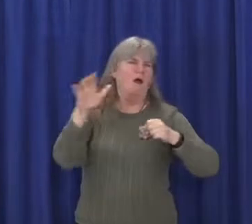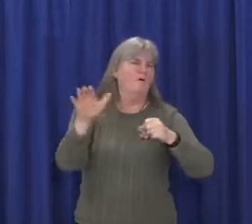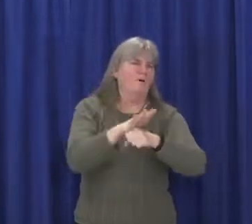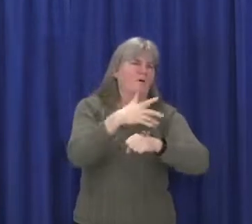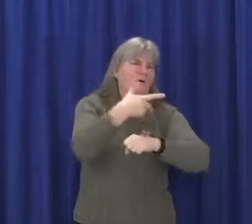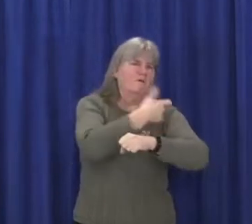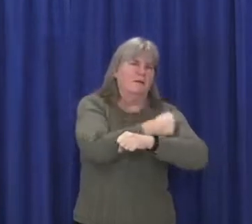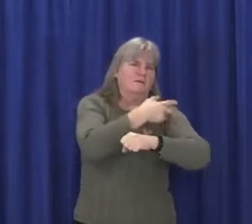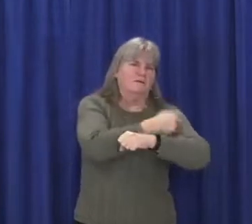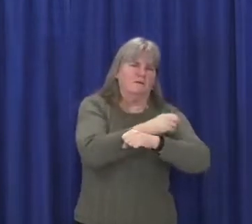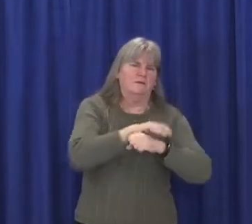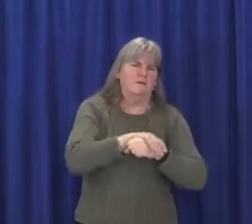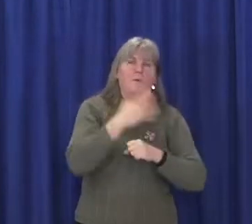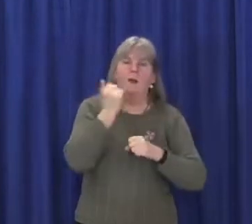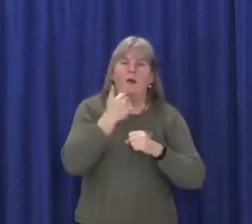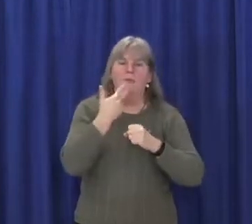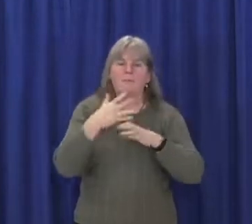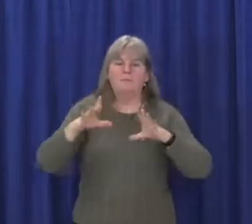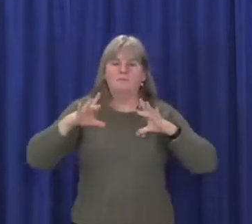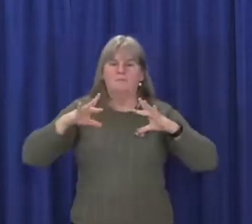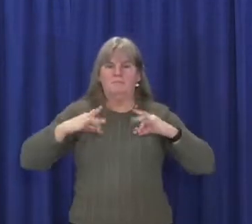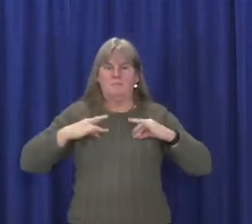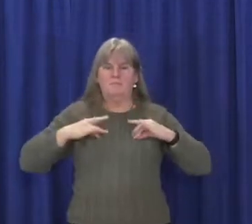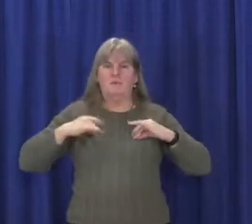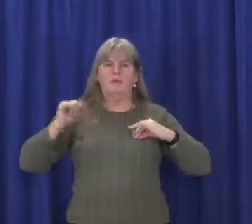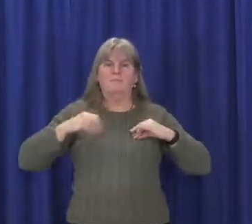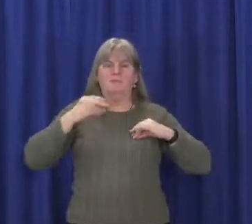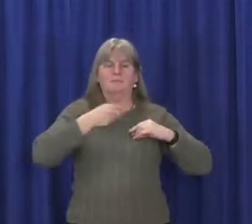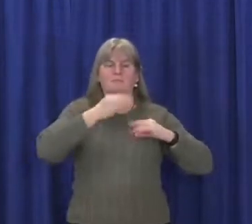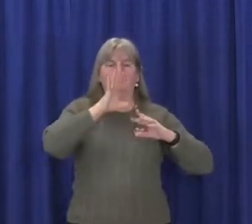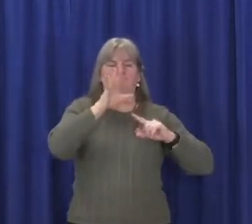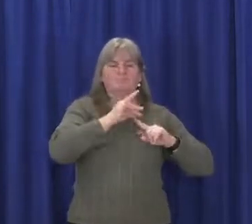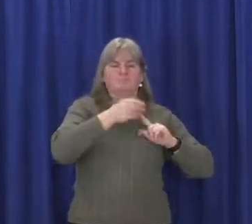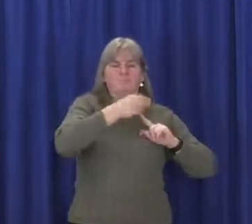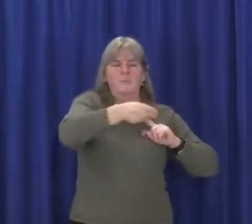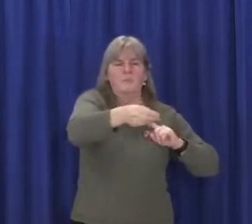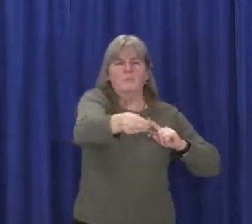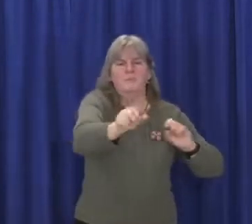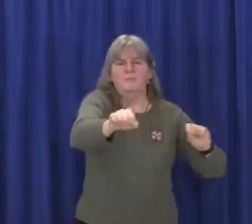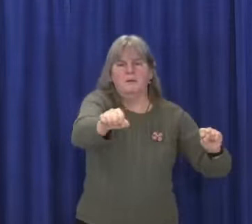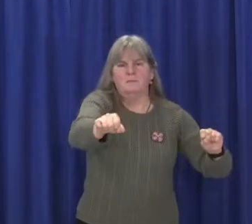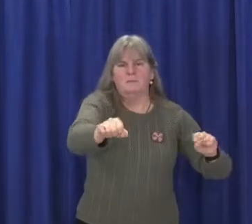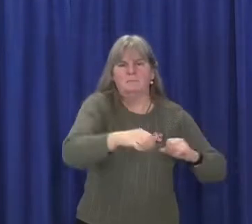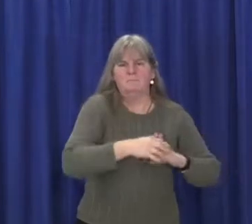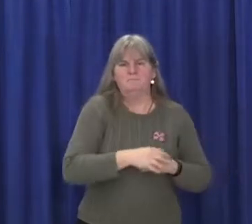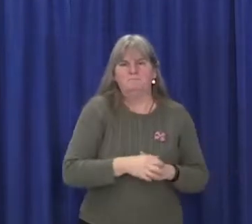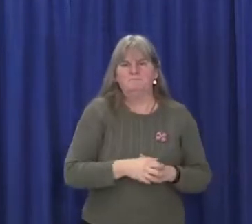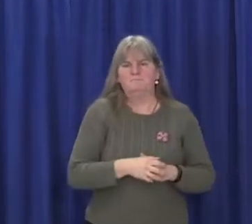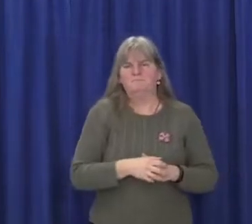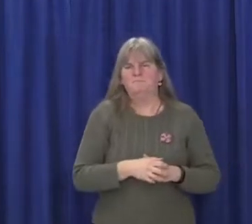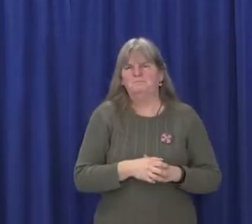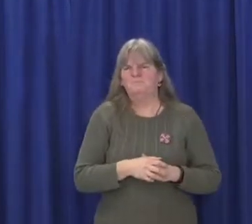to get infected and to transmit the virus longer. A more detailed breakdown of the traffic light